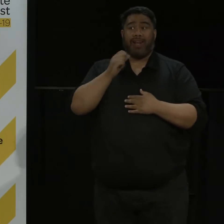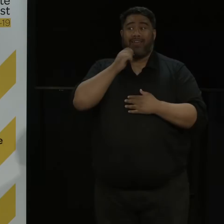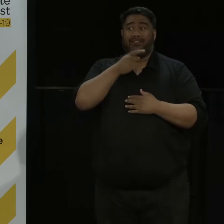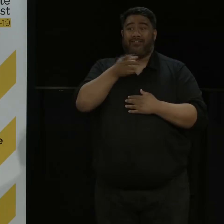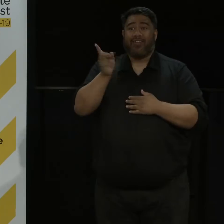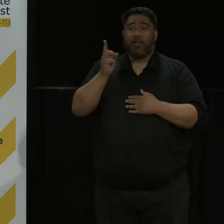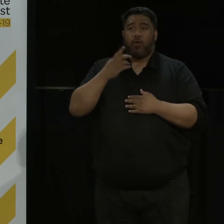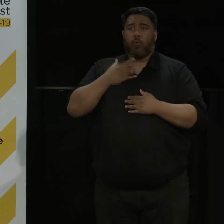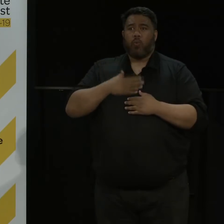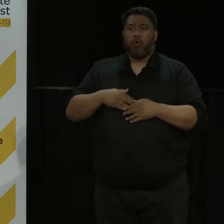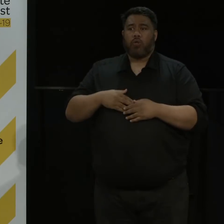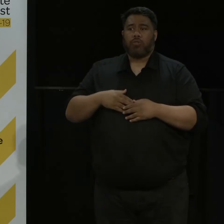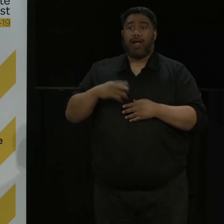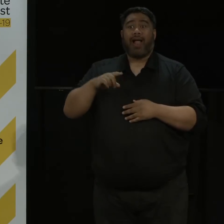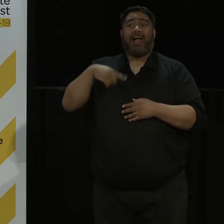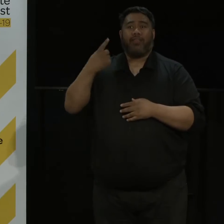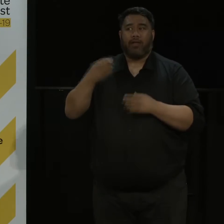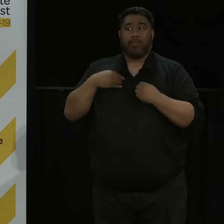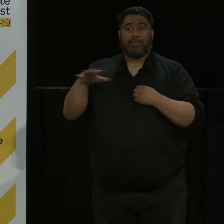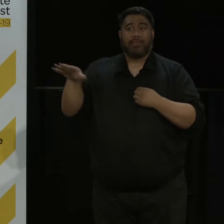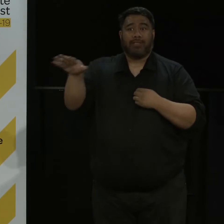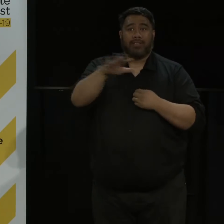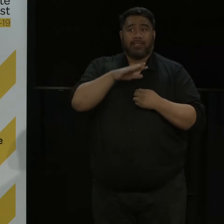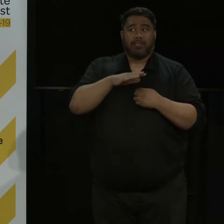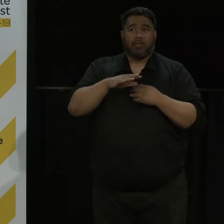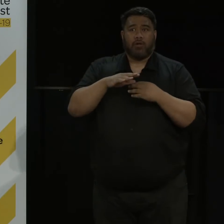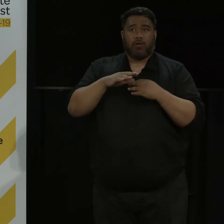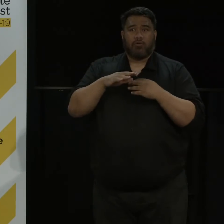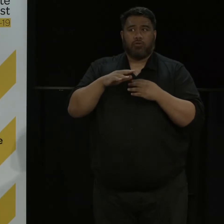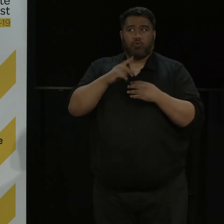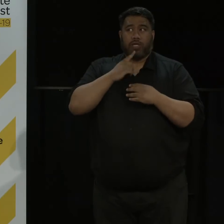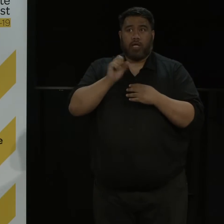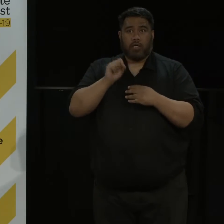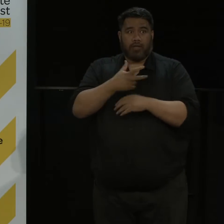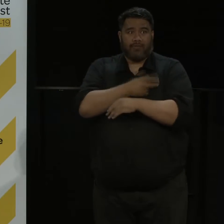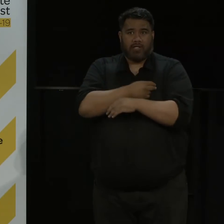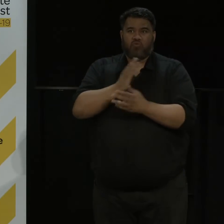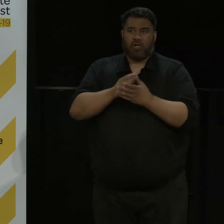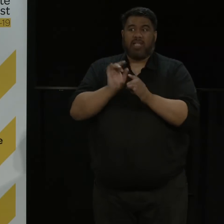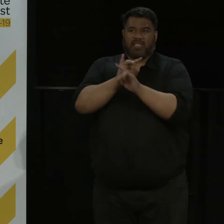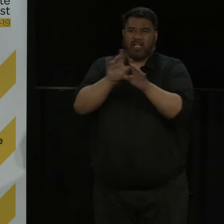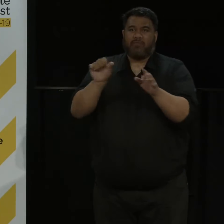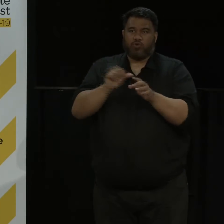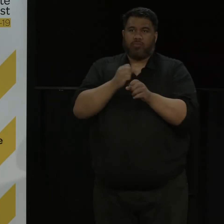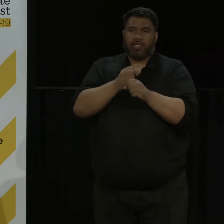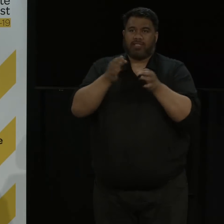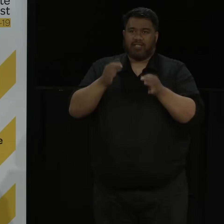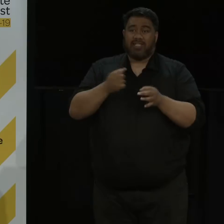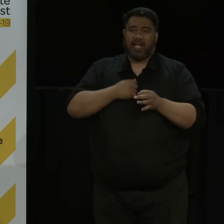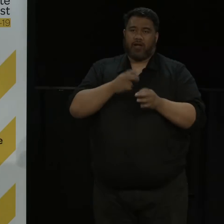The government, I think, whether as a public health justification for making those decisions, we have done so, that includes our health, education, workforce, MiQ and border, et cetera.